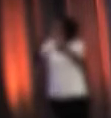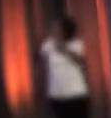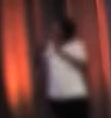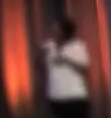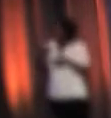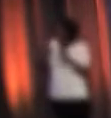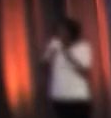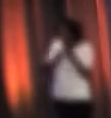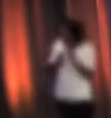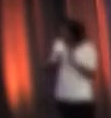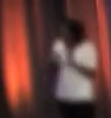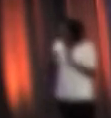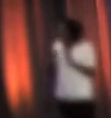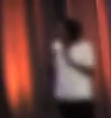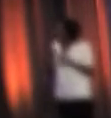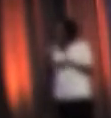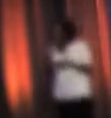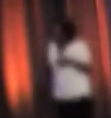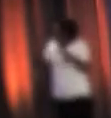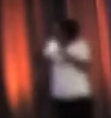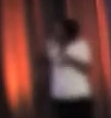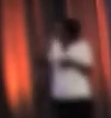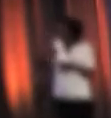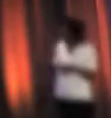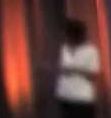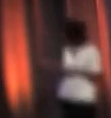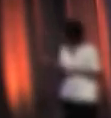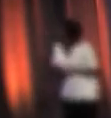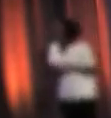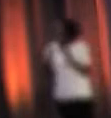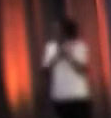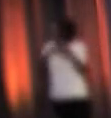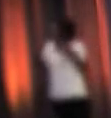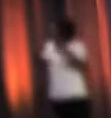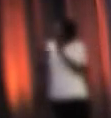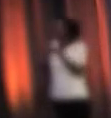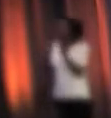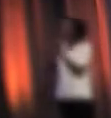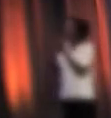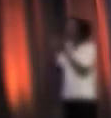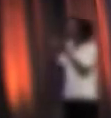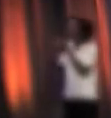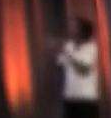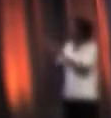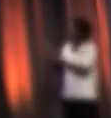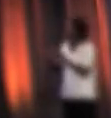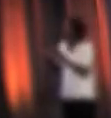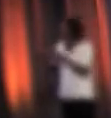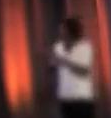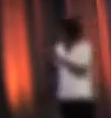to New York Beyond Sight in 2010 being awarded for compelling design of mobile media for everyone,